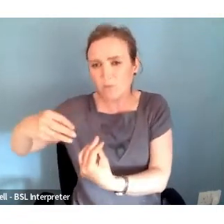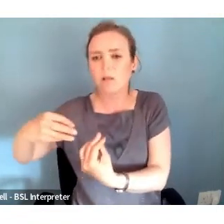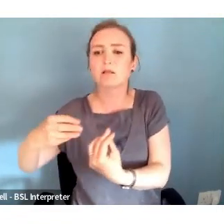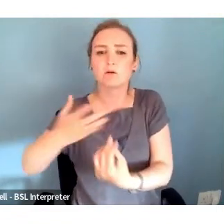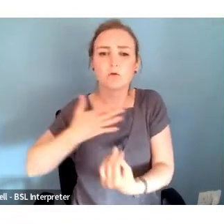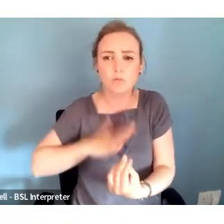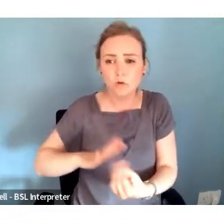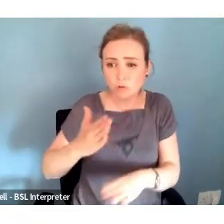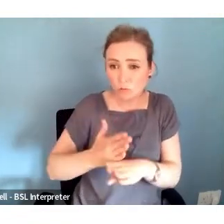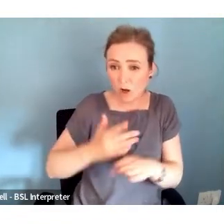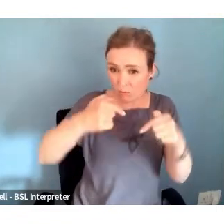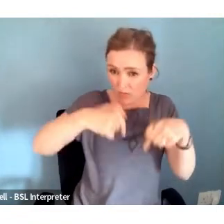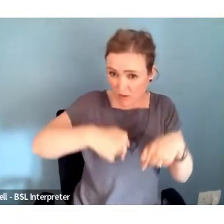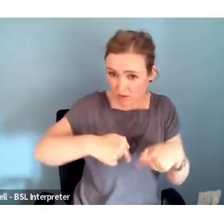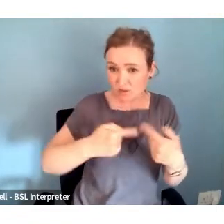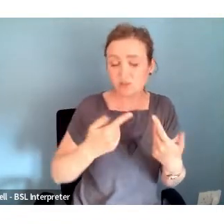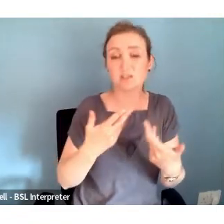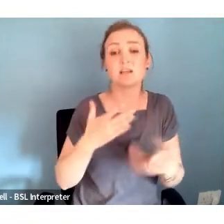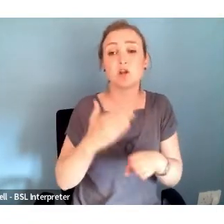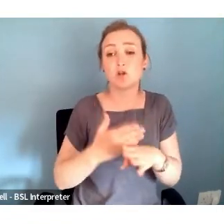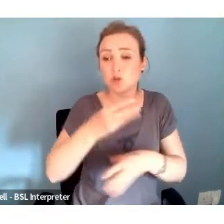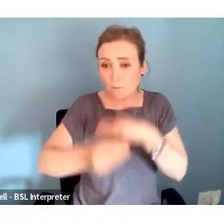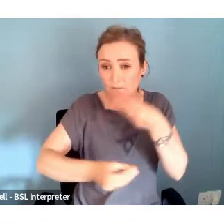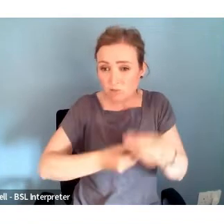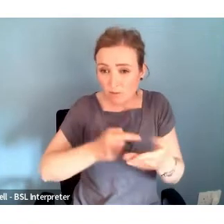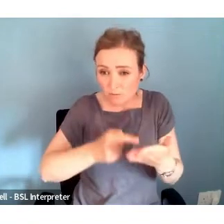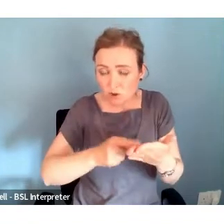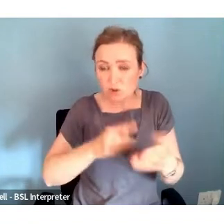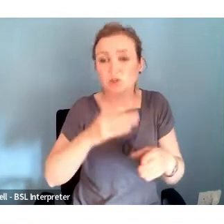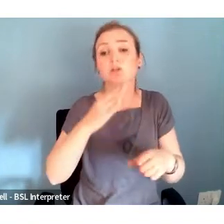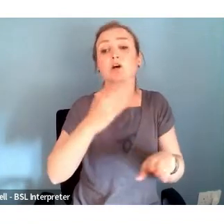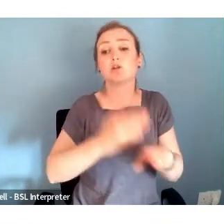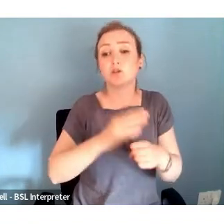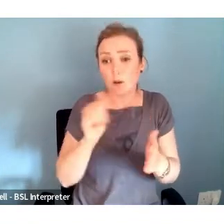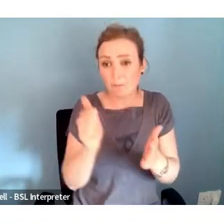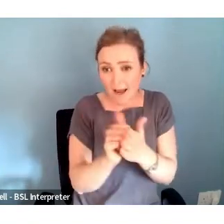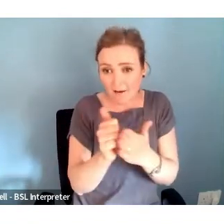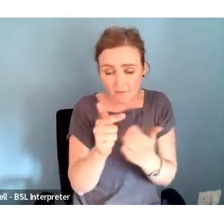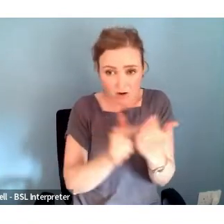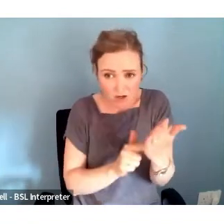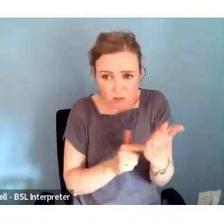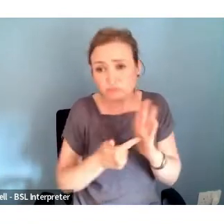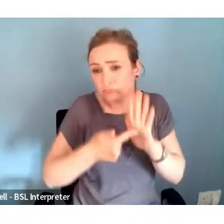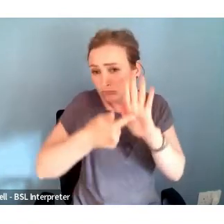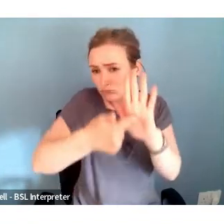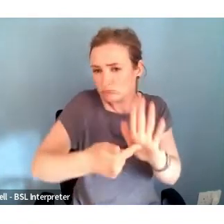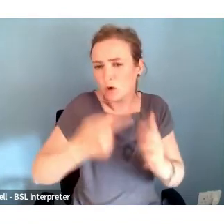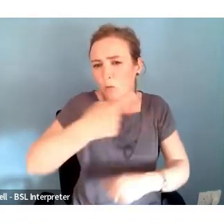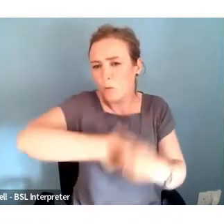the job description and adverts as well, in terms of the way we work as an organisation. JANE: I